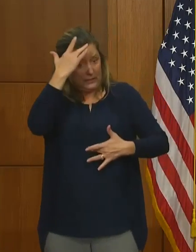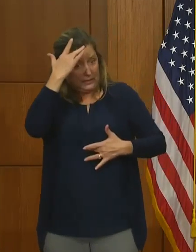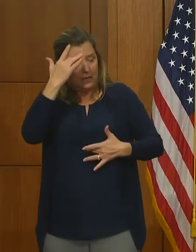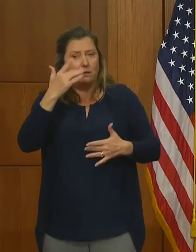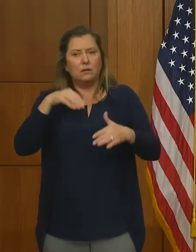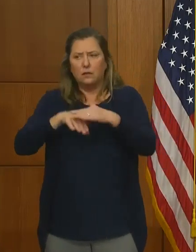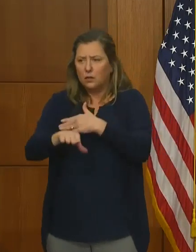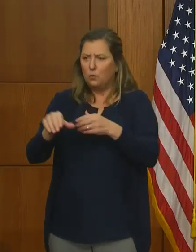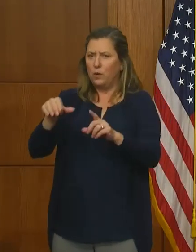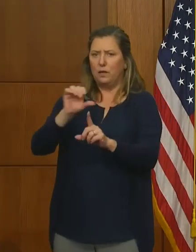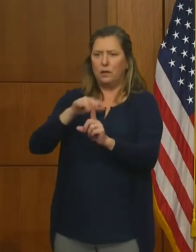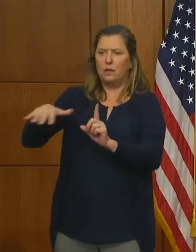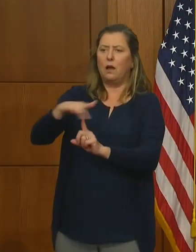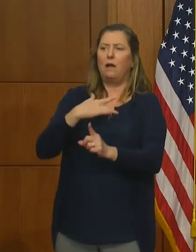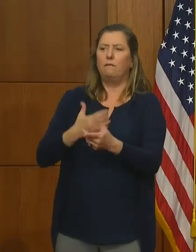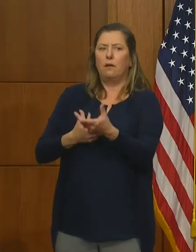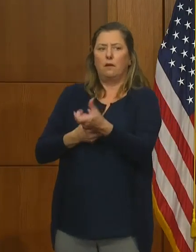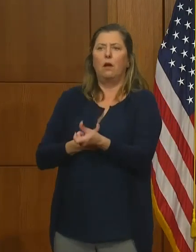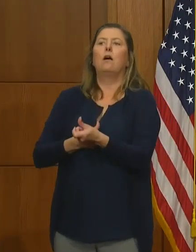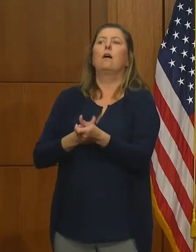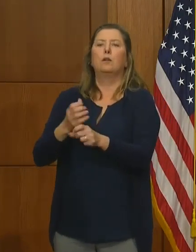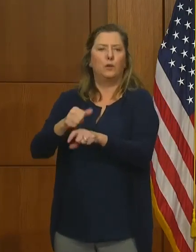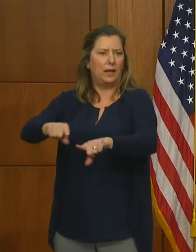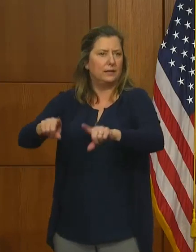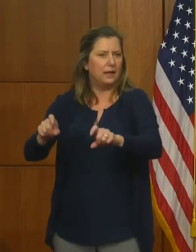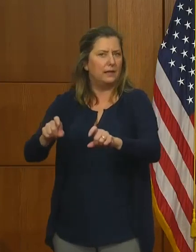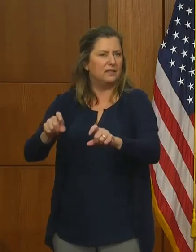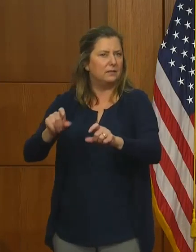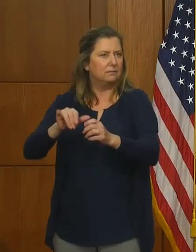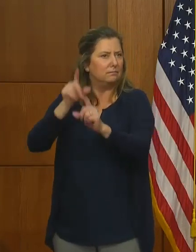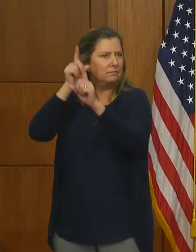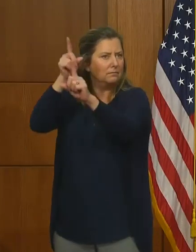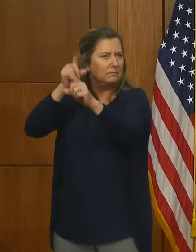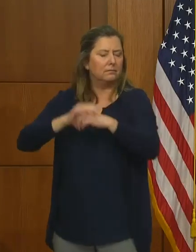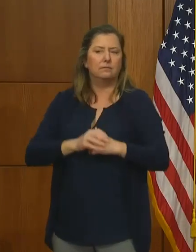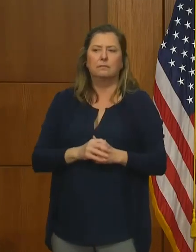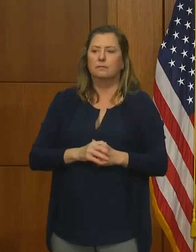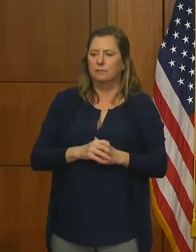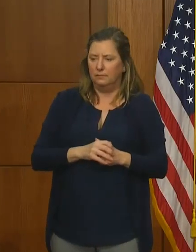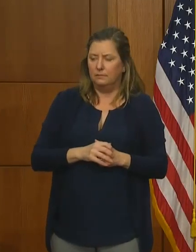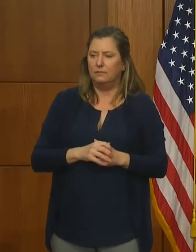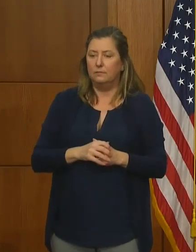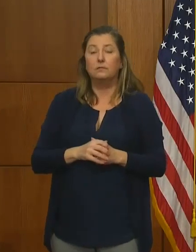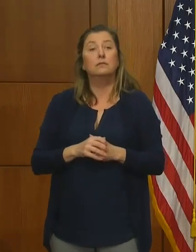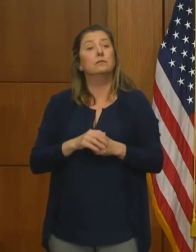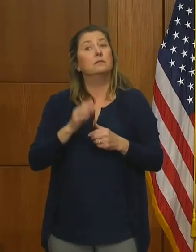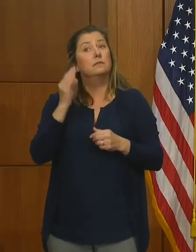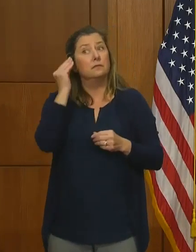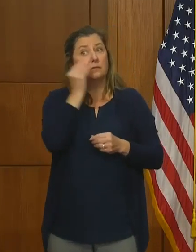POSSIBLE FOR A SICK PERSON TO GET A TEST IN A SETTING. THAT